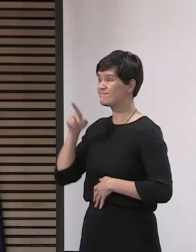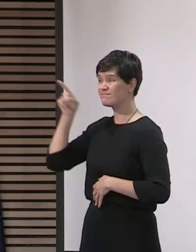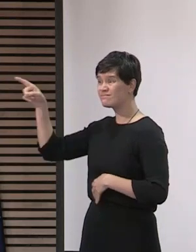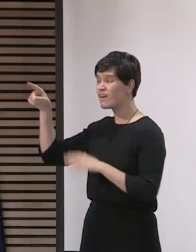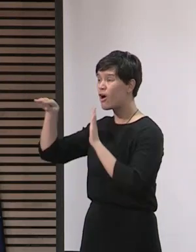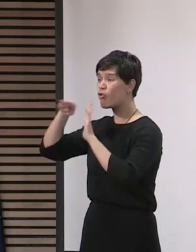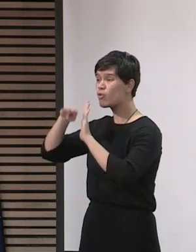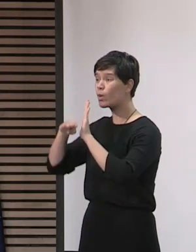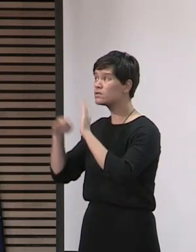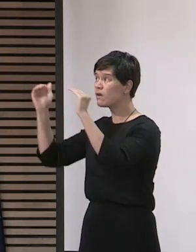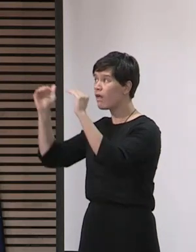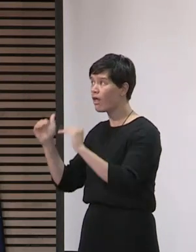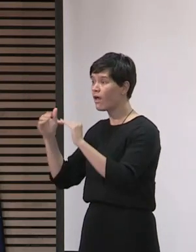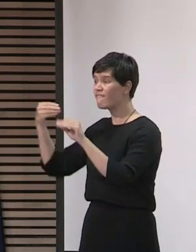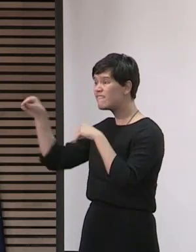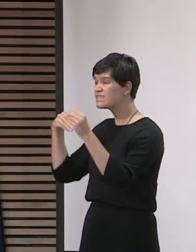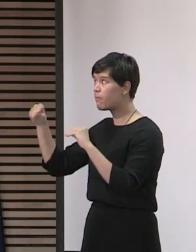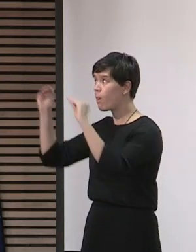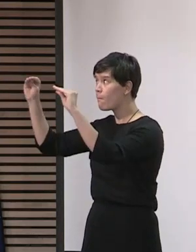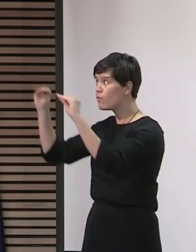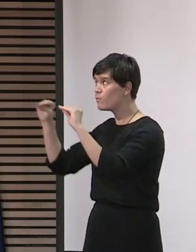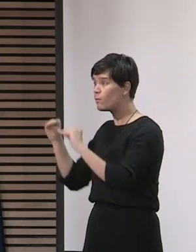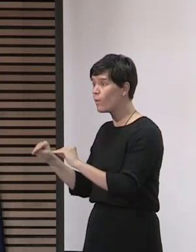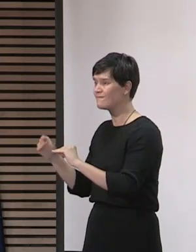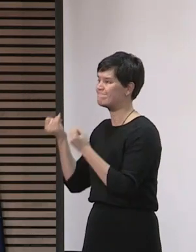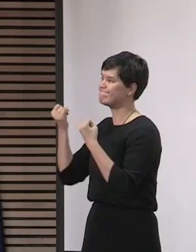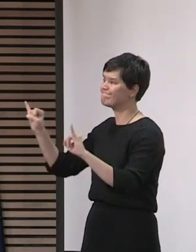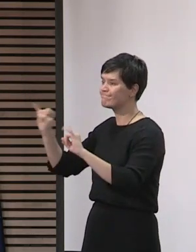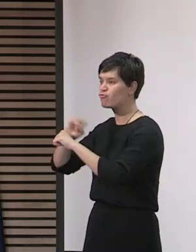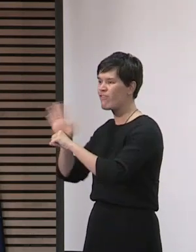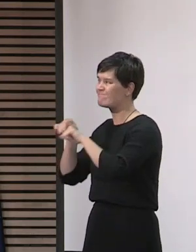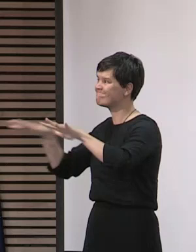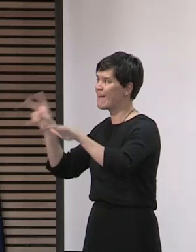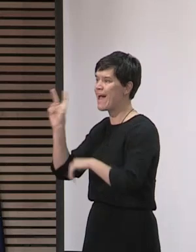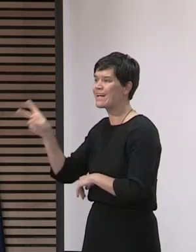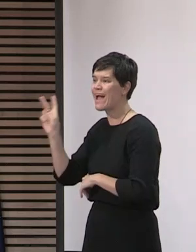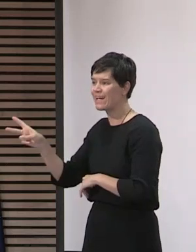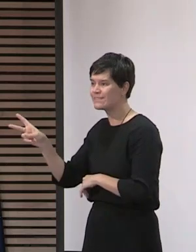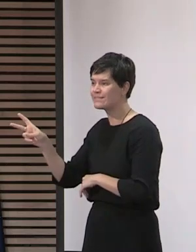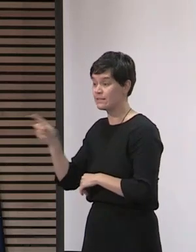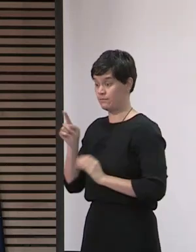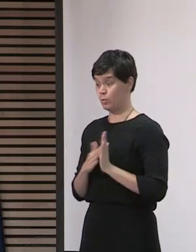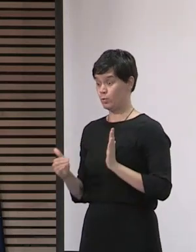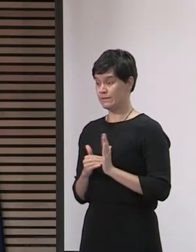many countries overseas have experienced, as they loosen their restrictions, with many